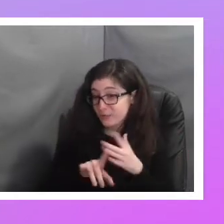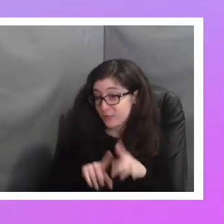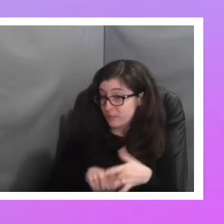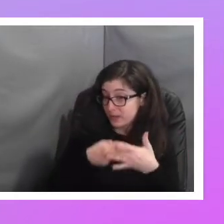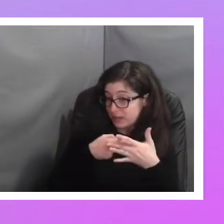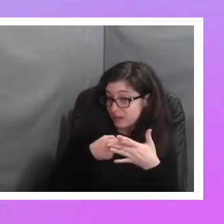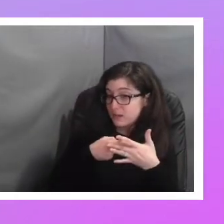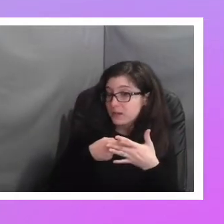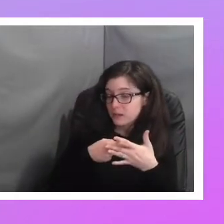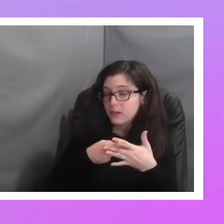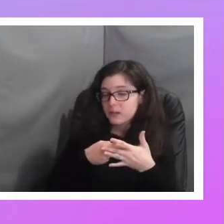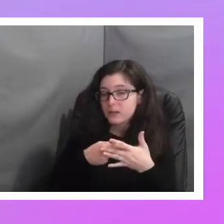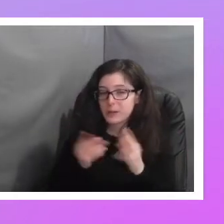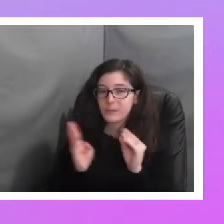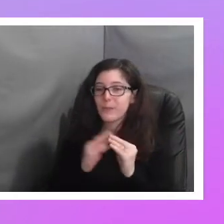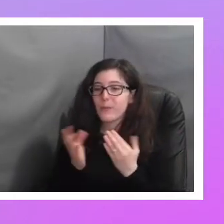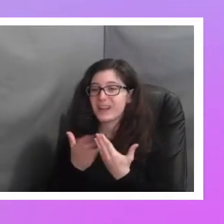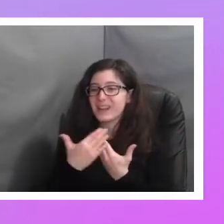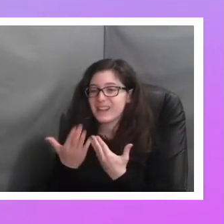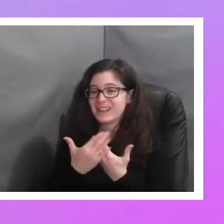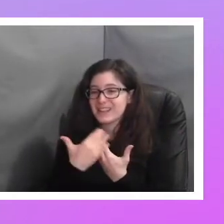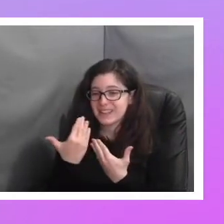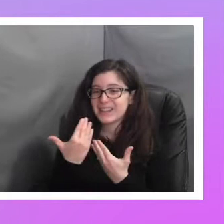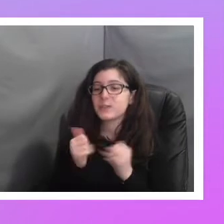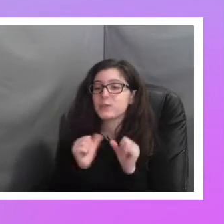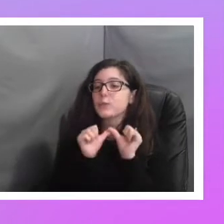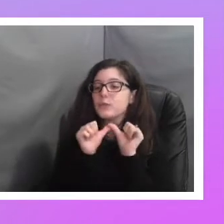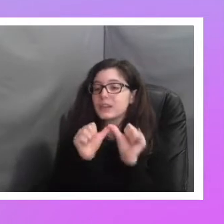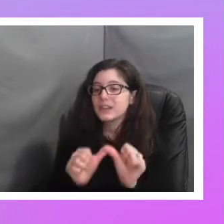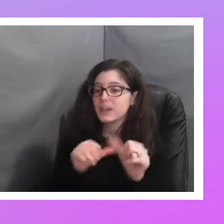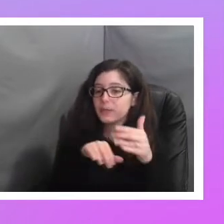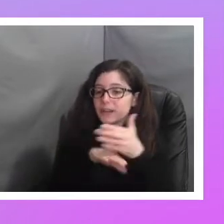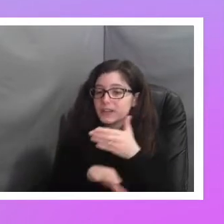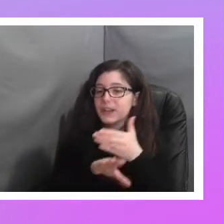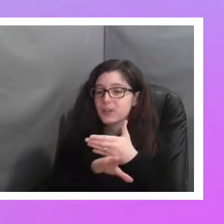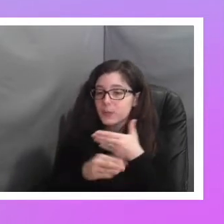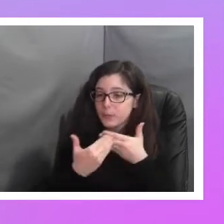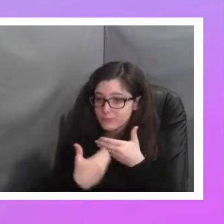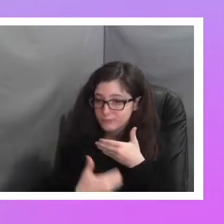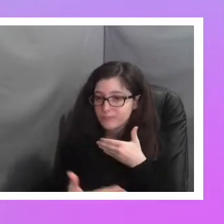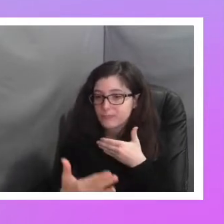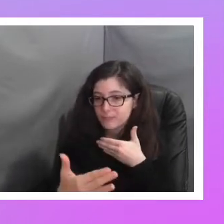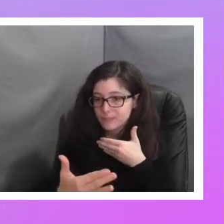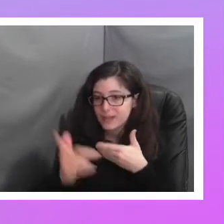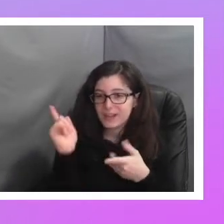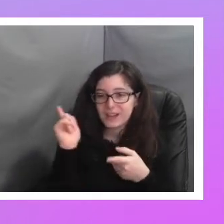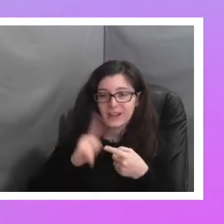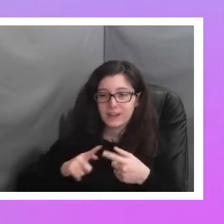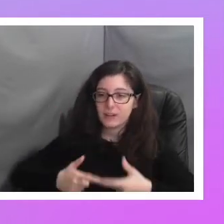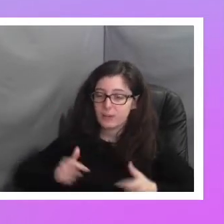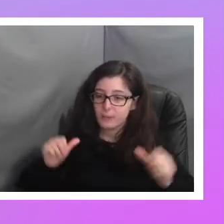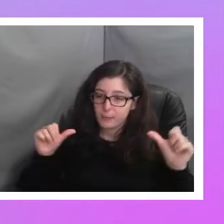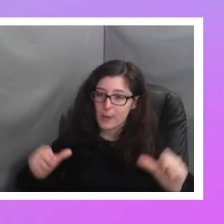then it's much easier to keep it accessible throughout the process until it's live on your website.